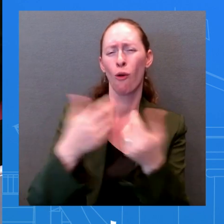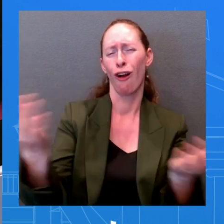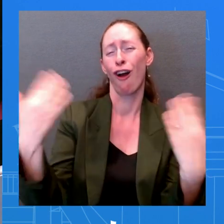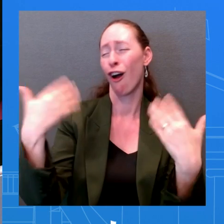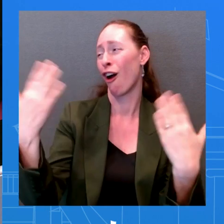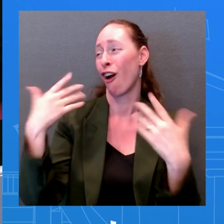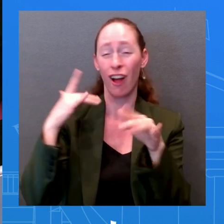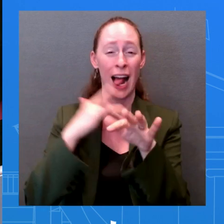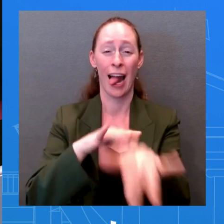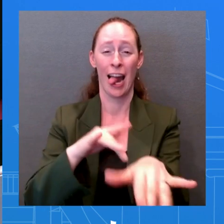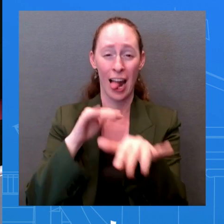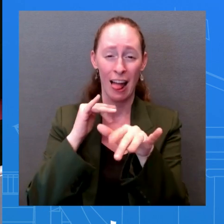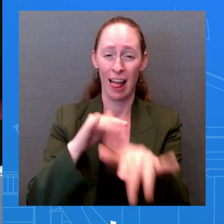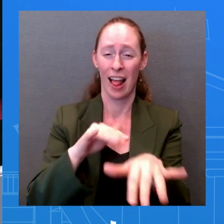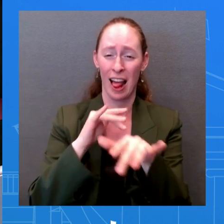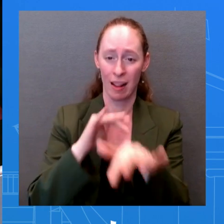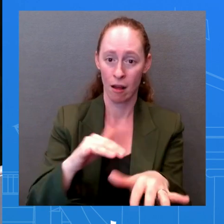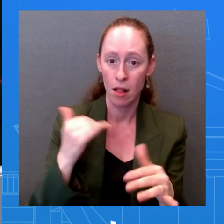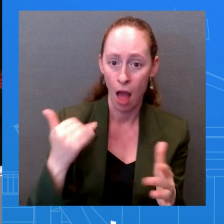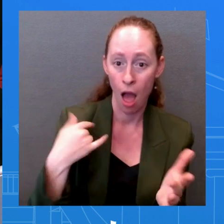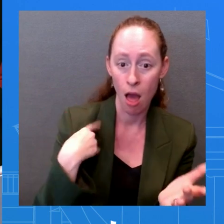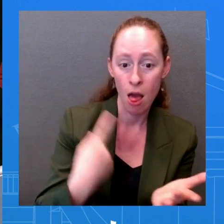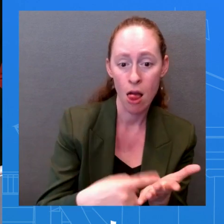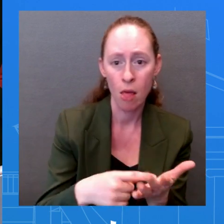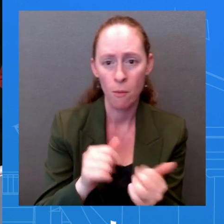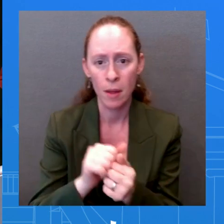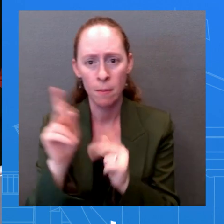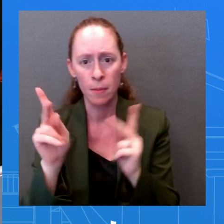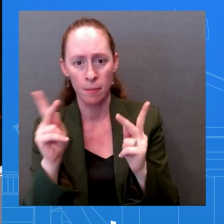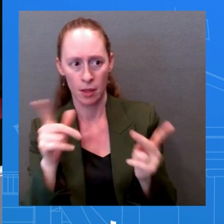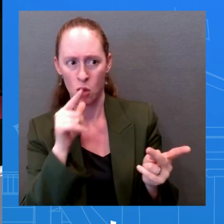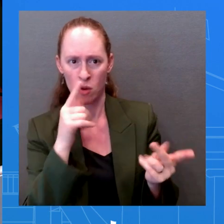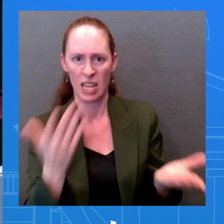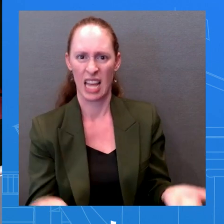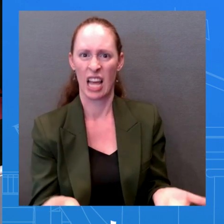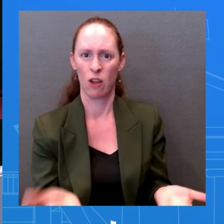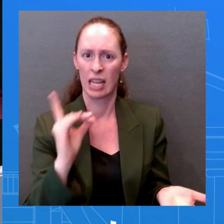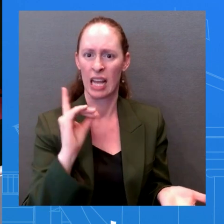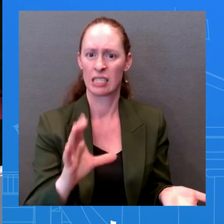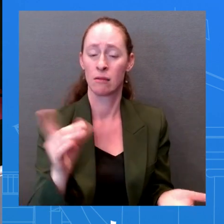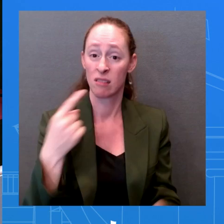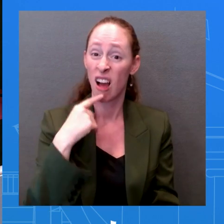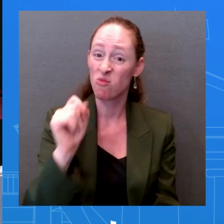They said that the border is open. "We know it's open because we come, we enter, no problem."